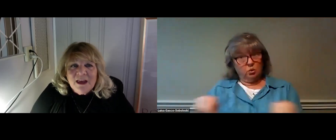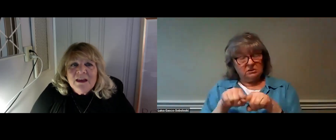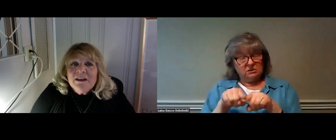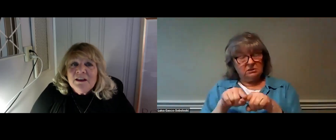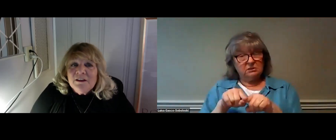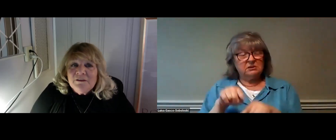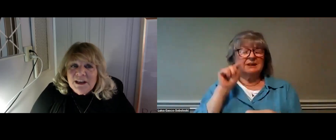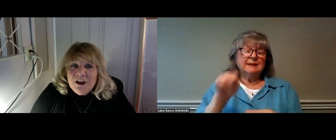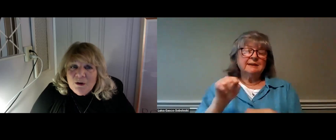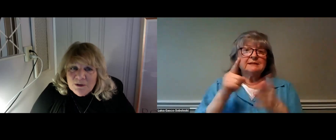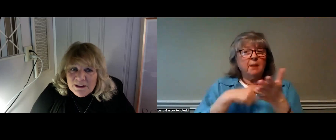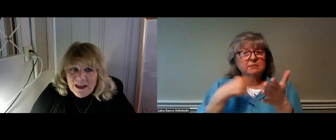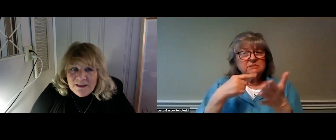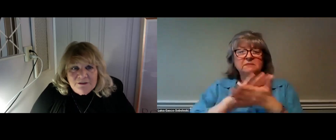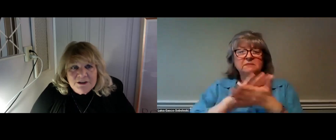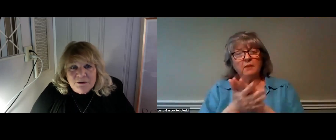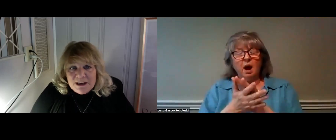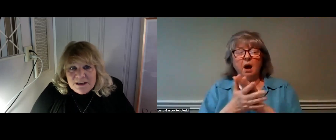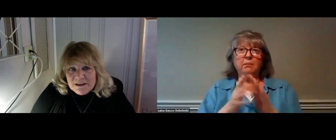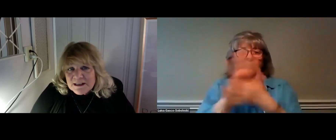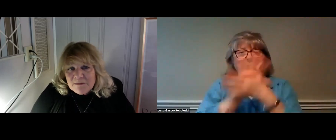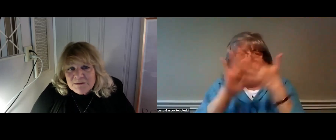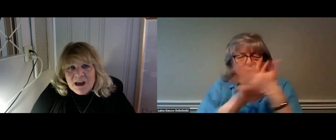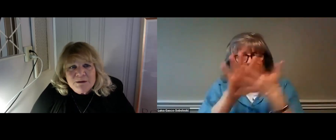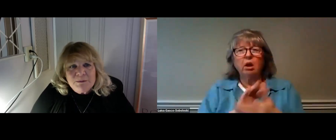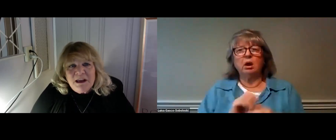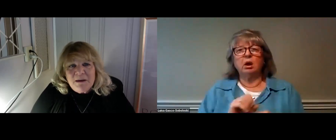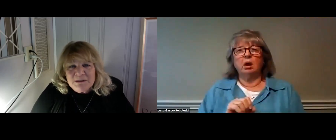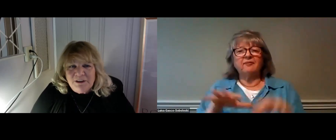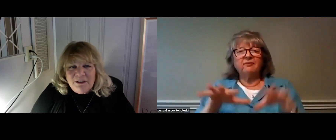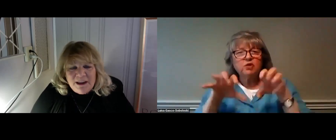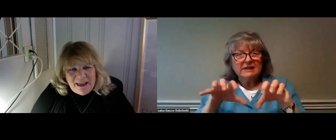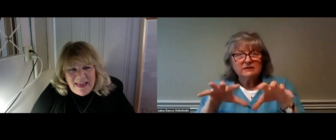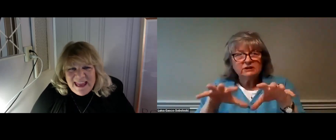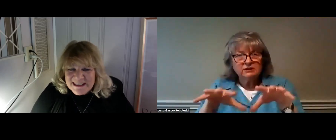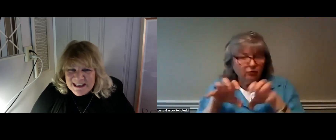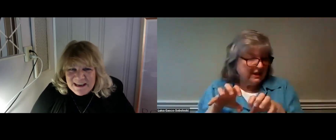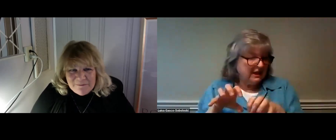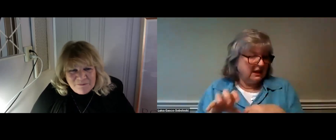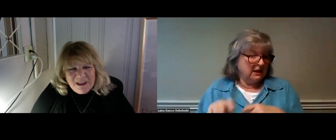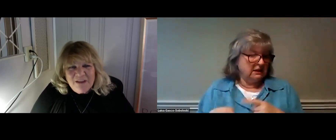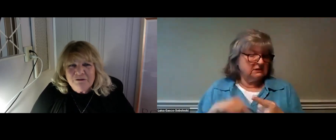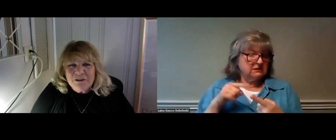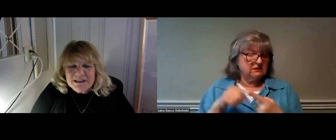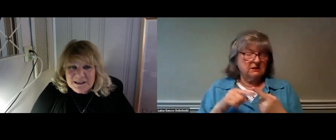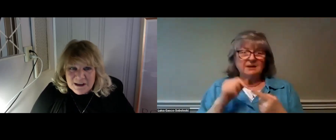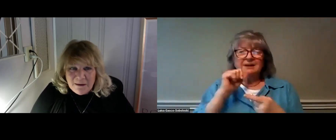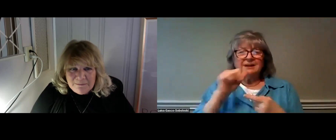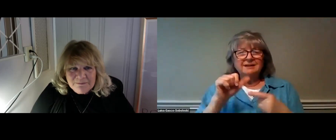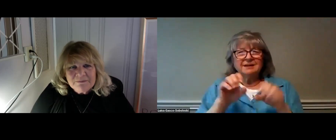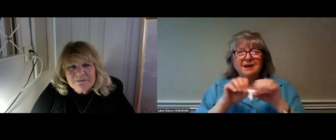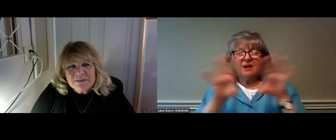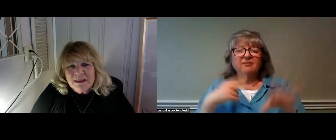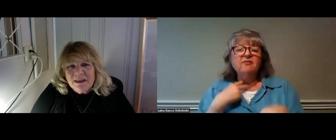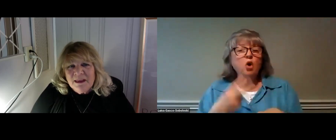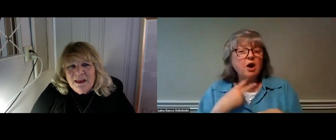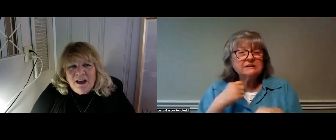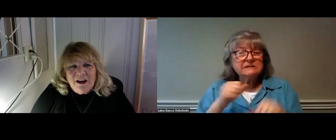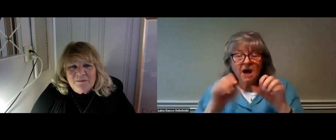Video Relay, the screen sometimes becomes very hazy, it freezes up,